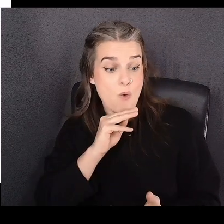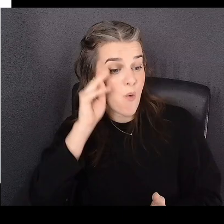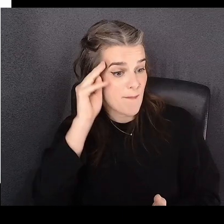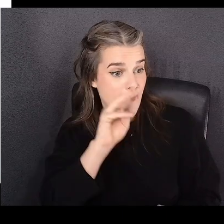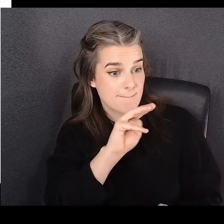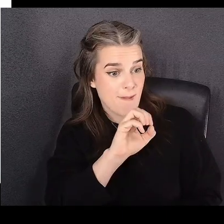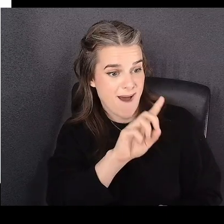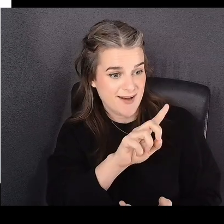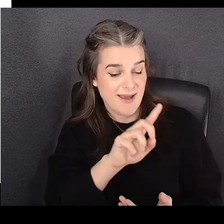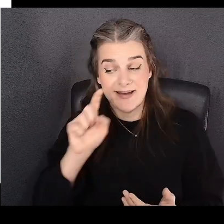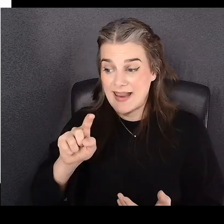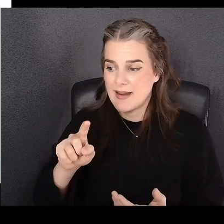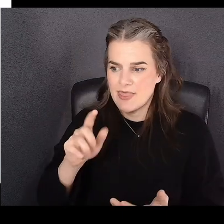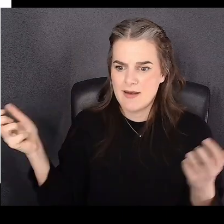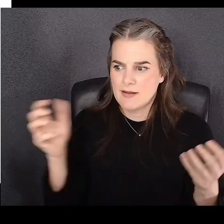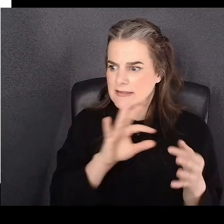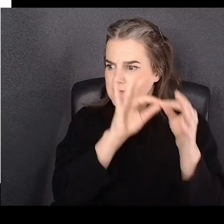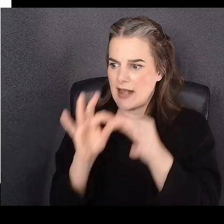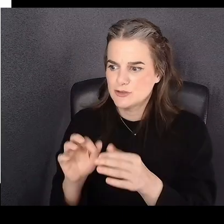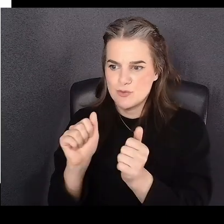because I probably need you to have a smart device to run that.